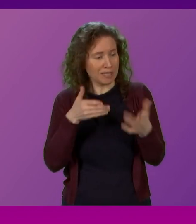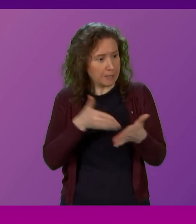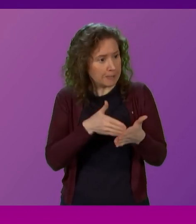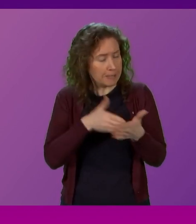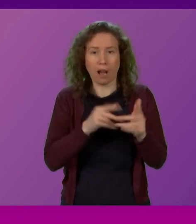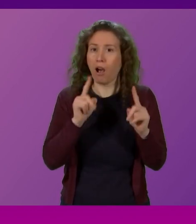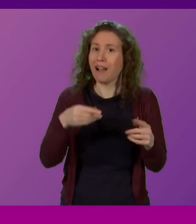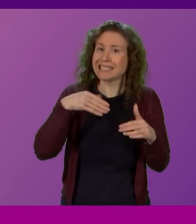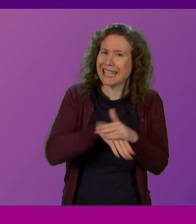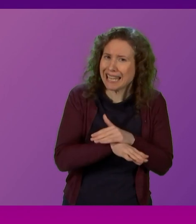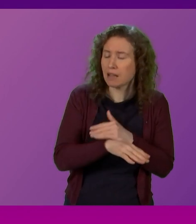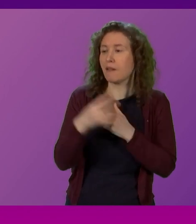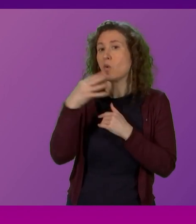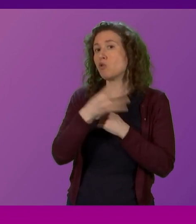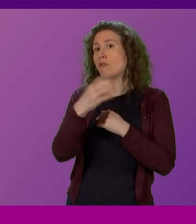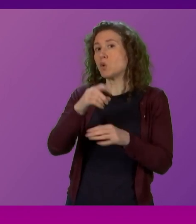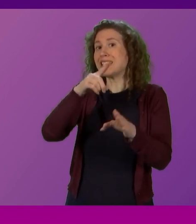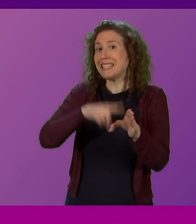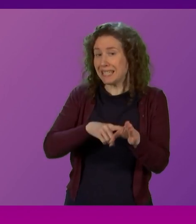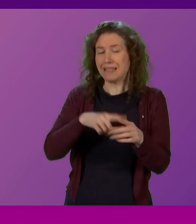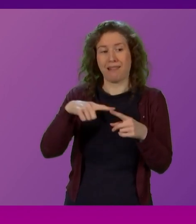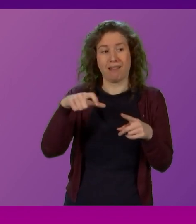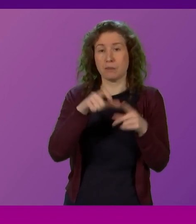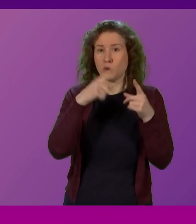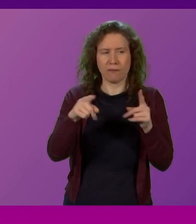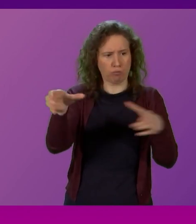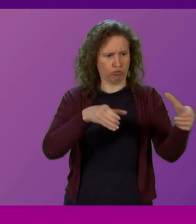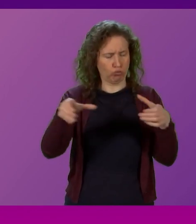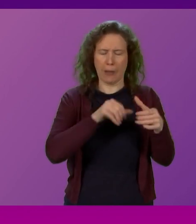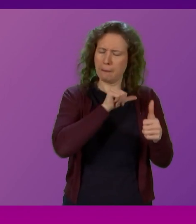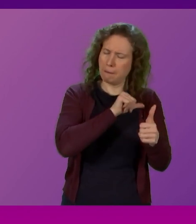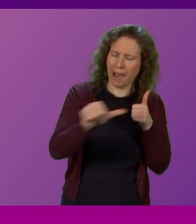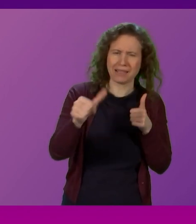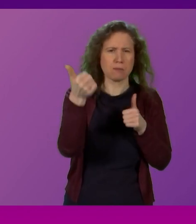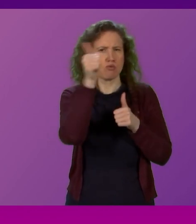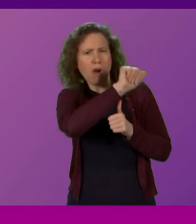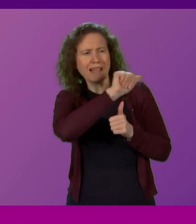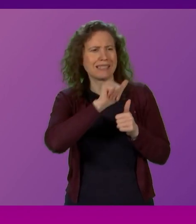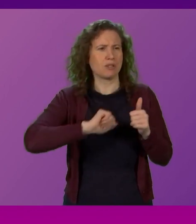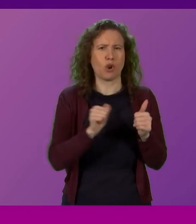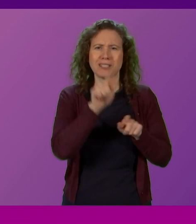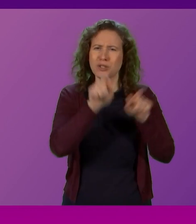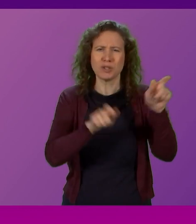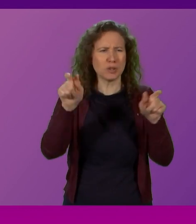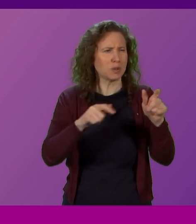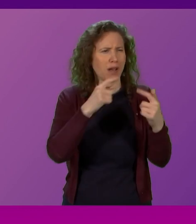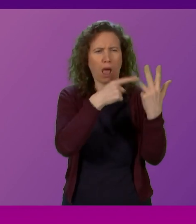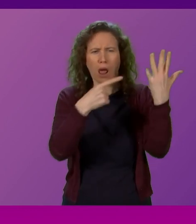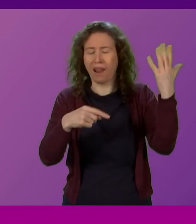For 440 years, the University of Edinburgh has admitted among the best and brightest of Scotland, including Walter Scott, Katherine Grainger, Stuart McDonald, Robert Louis Stevenson